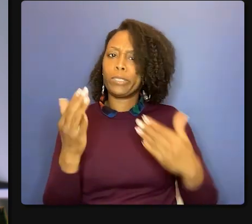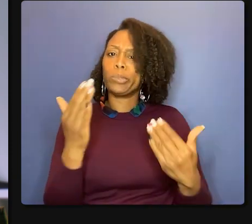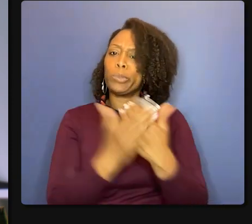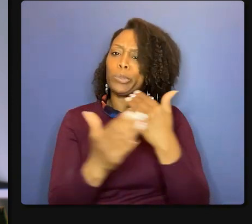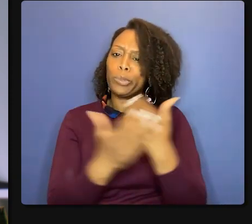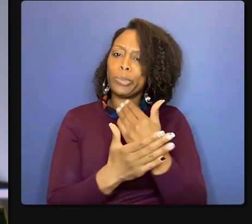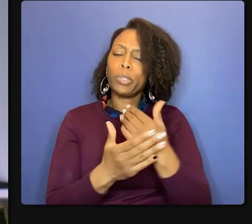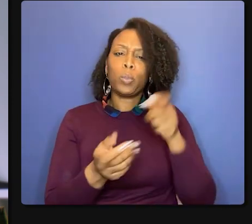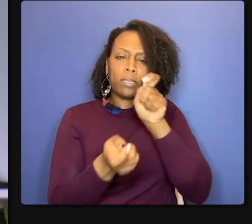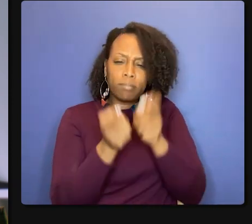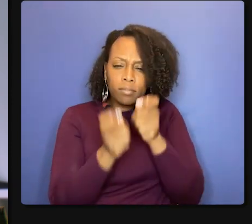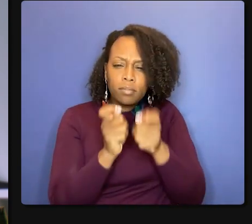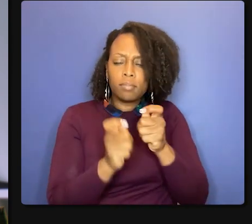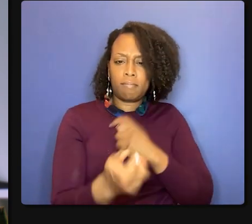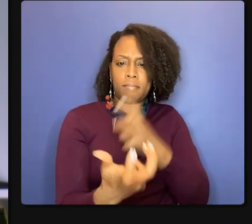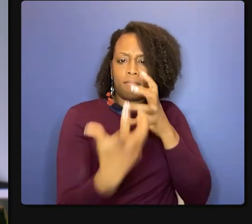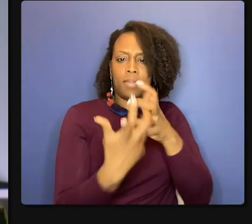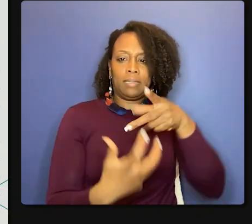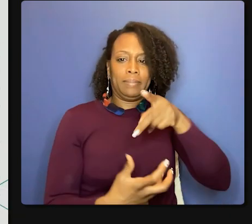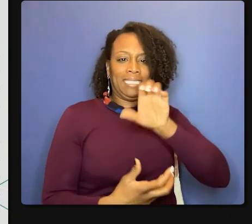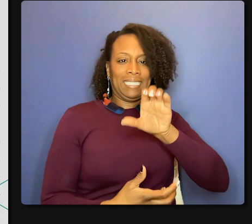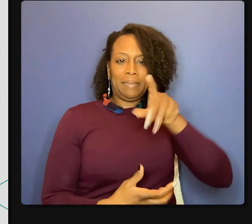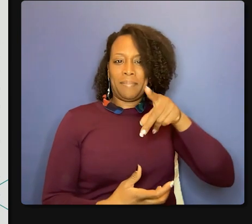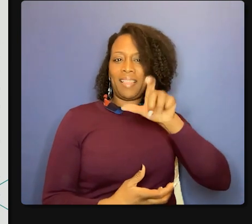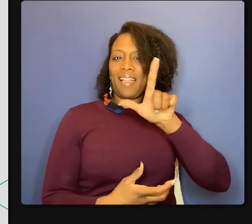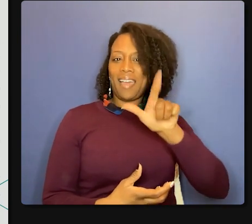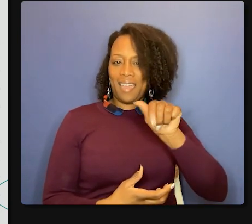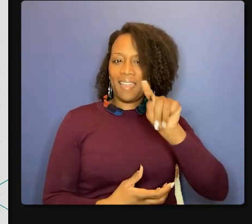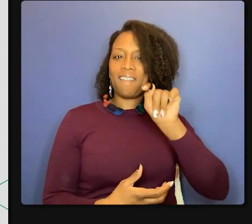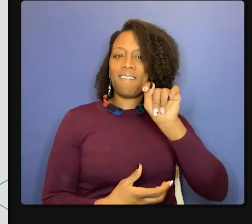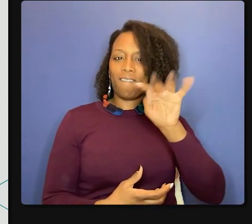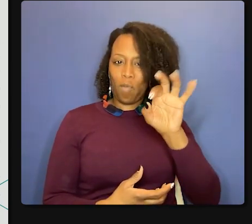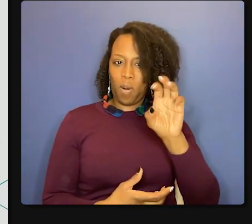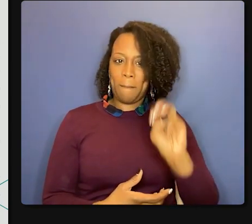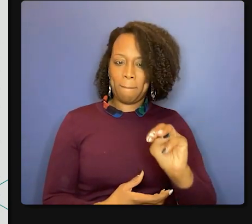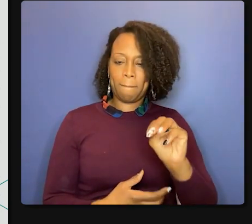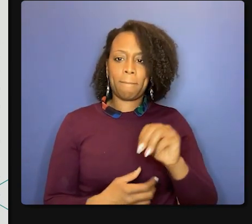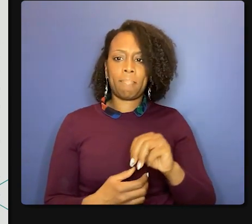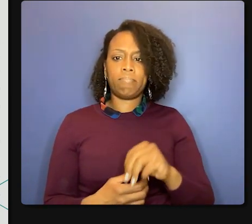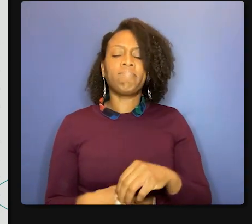to get the most out of that PC platform. [Cooper] Now I've told you what DirectStorage is.